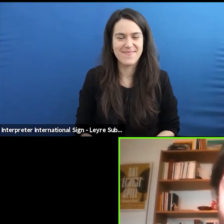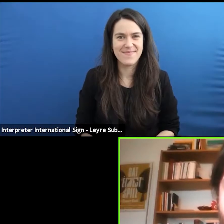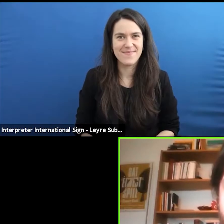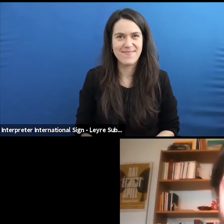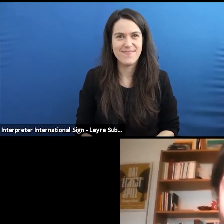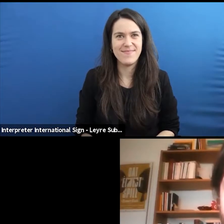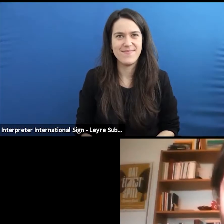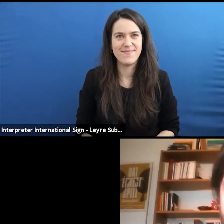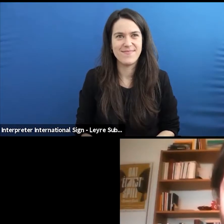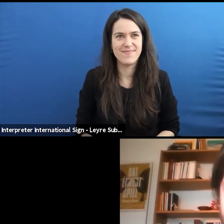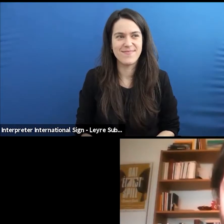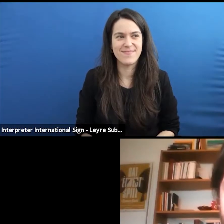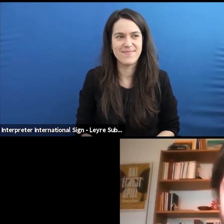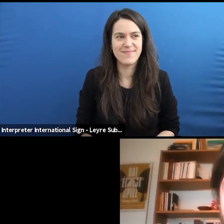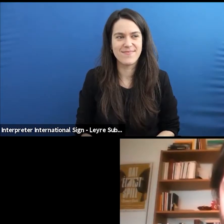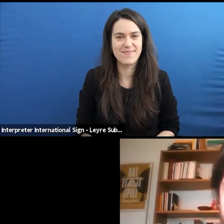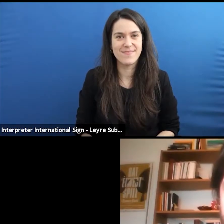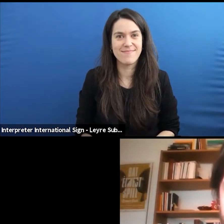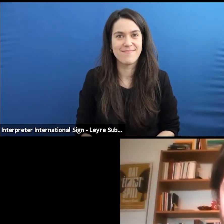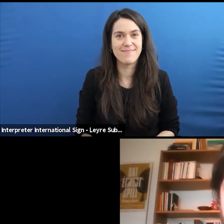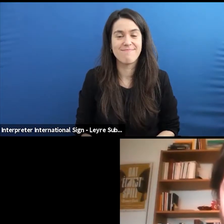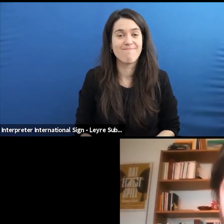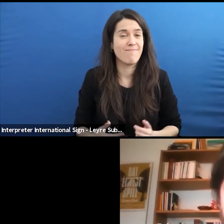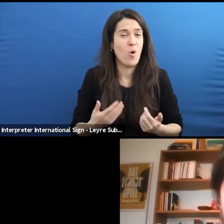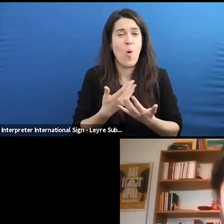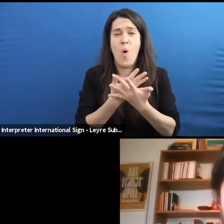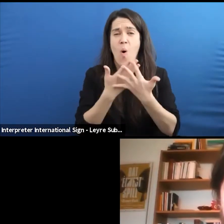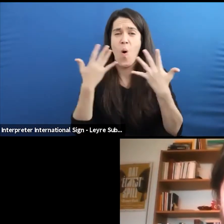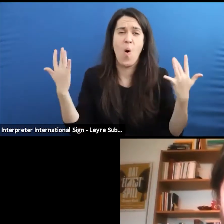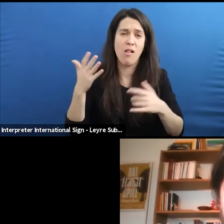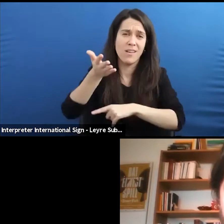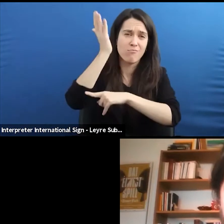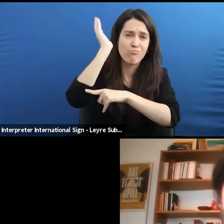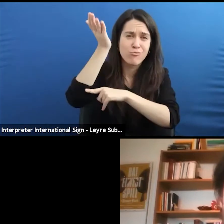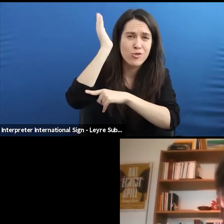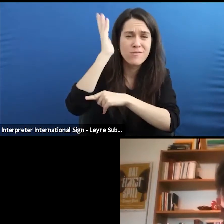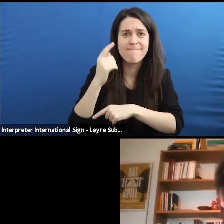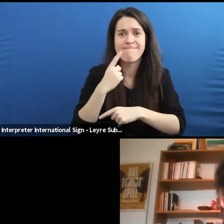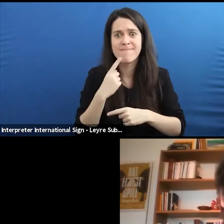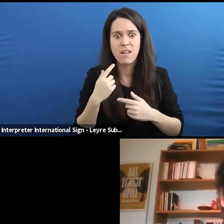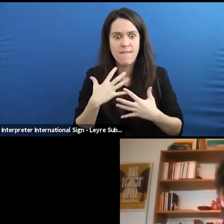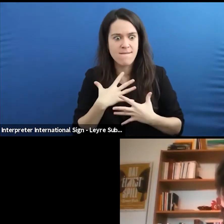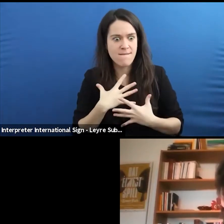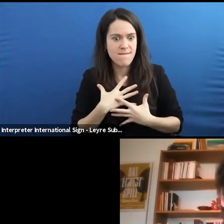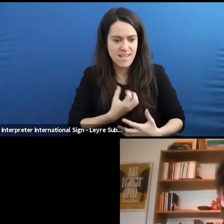From all of them, we have heard the intention, the desire, the need even, to meet, to exchange, to